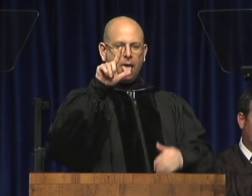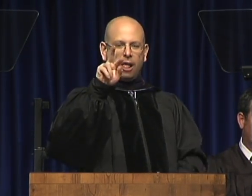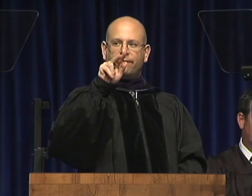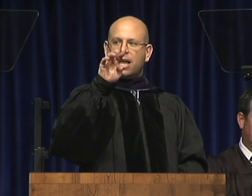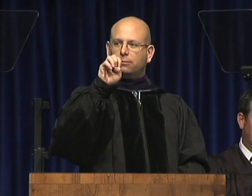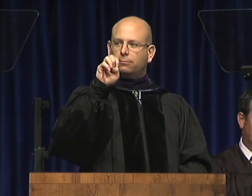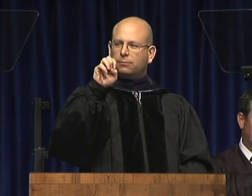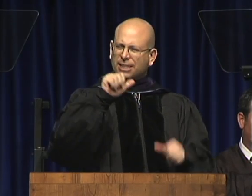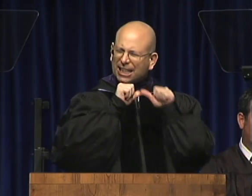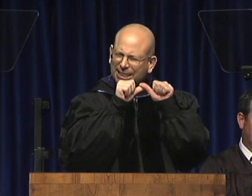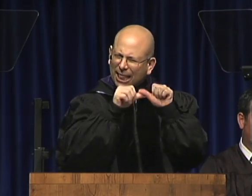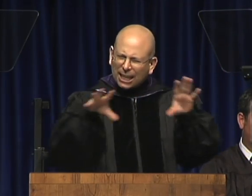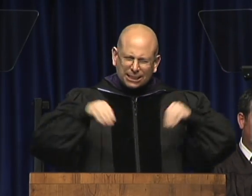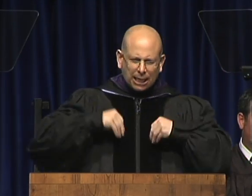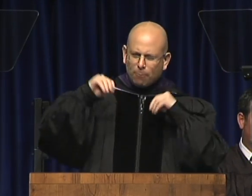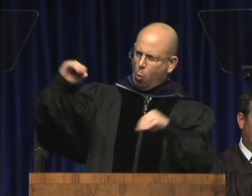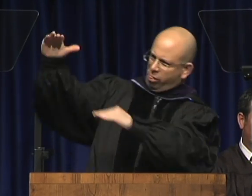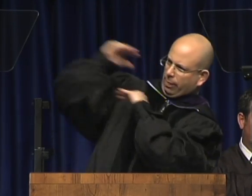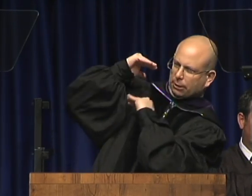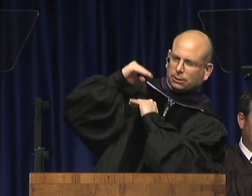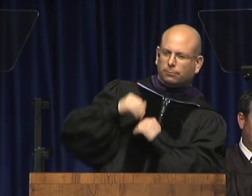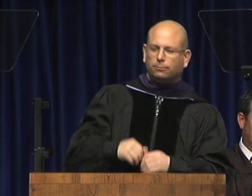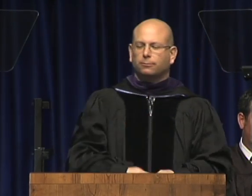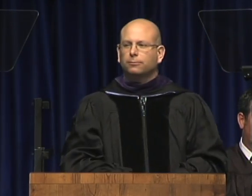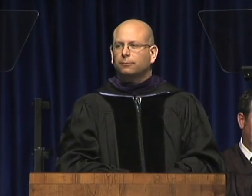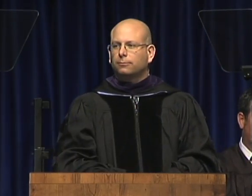Elevate constantly, accept no limits.